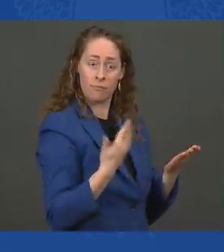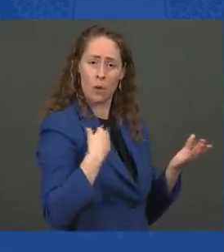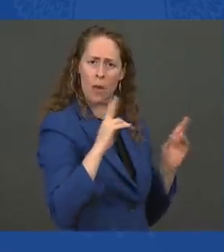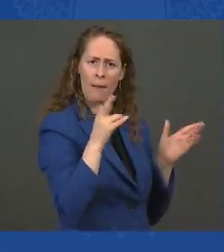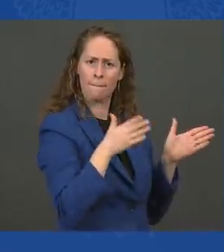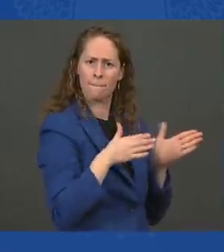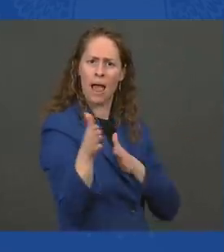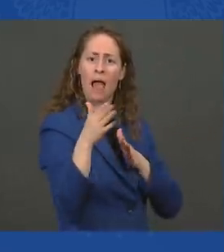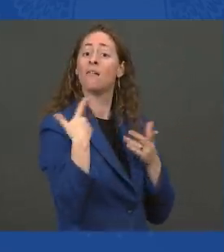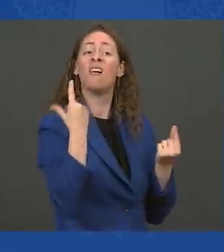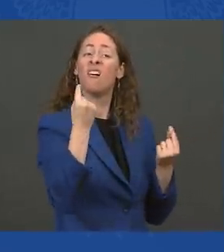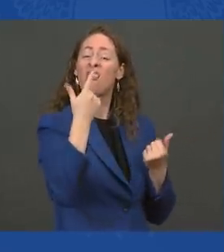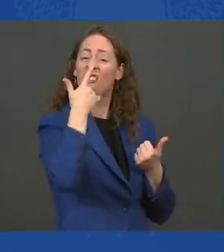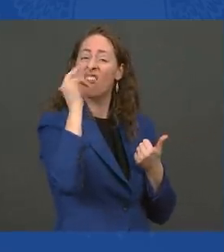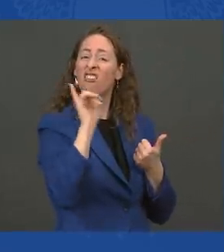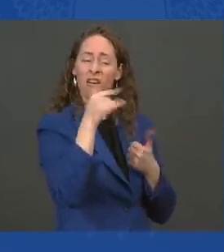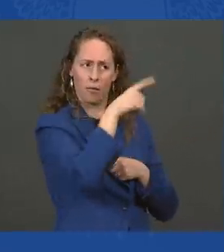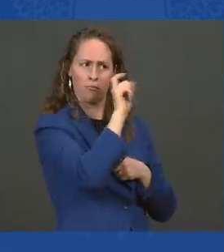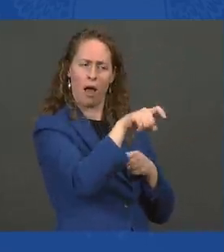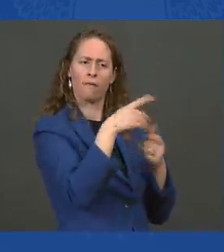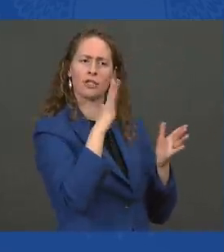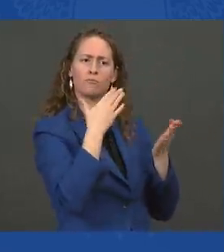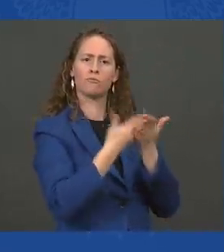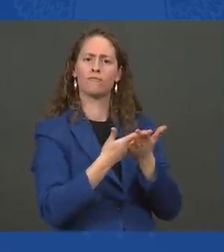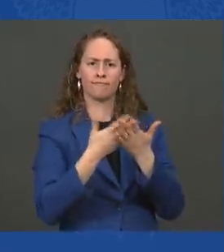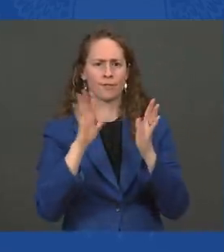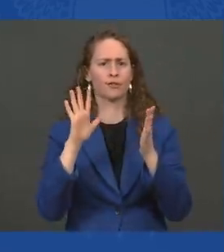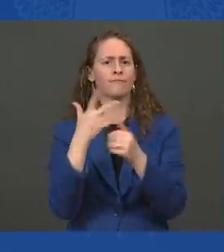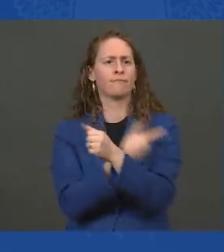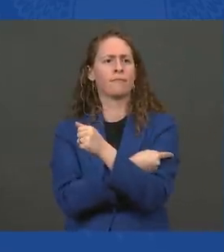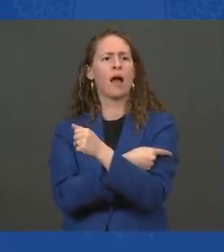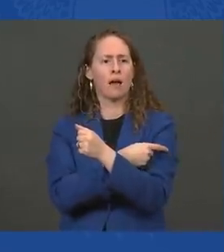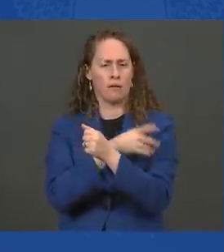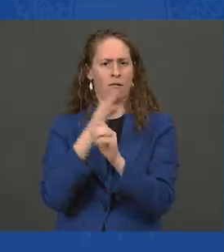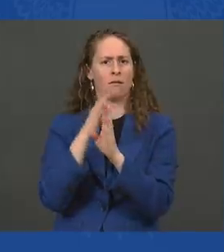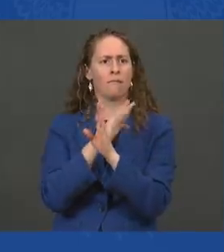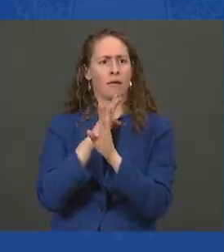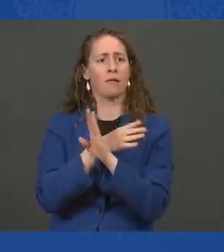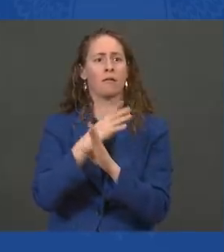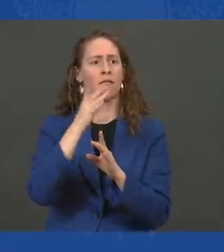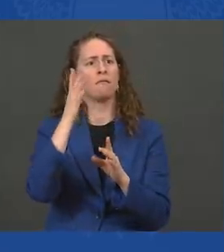So even before Omicron came in, we have a situation where we'll be able to test.